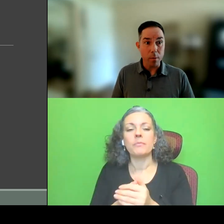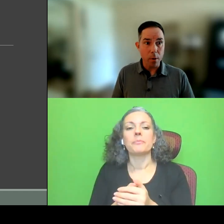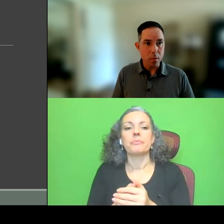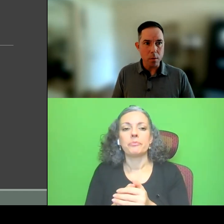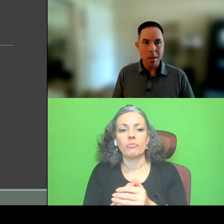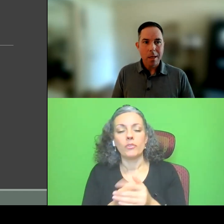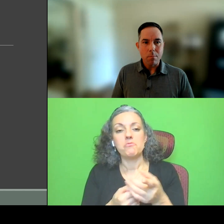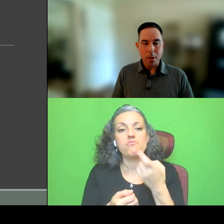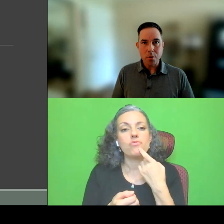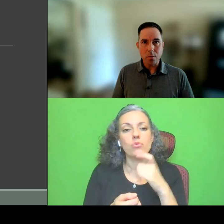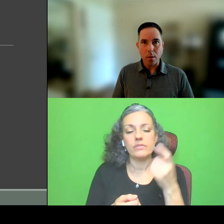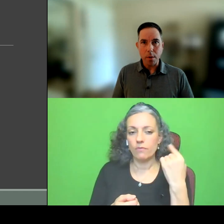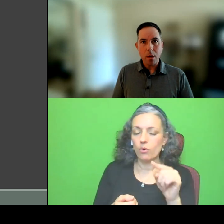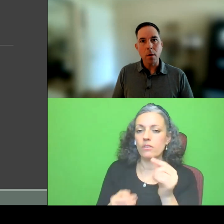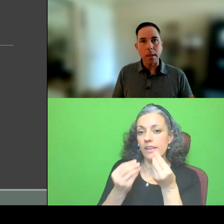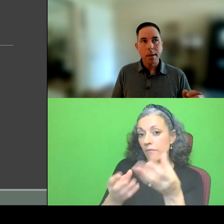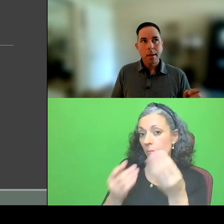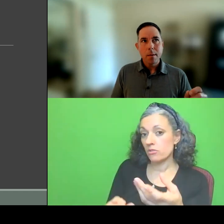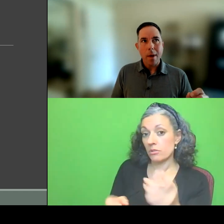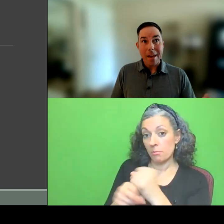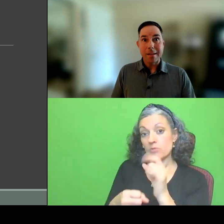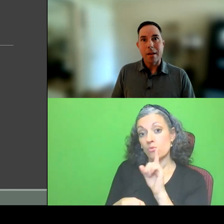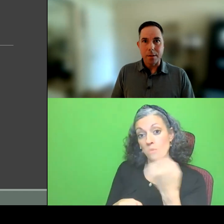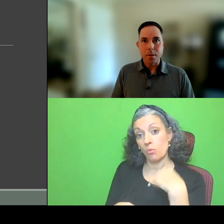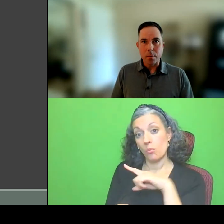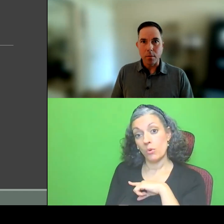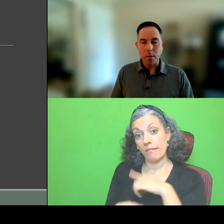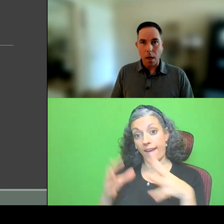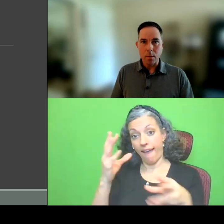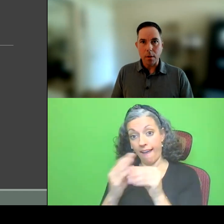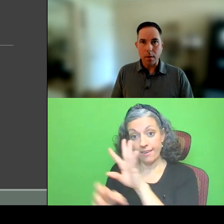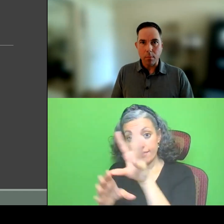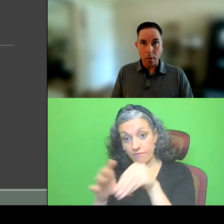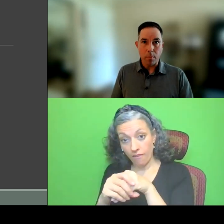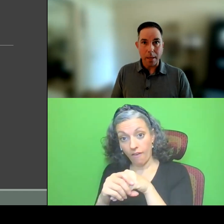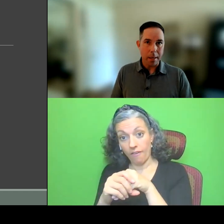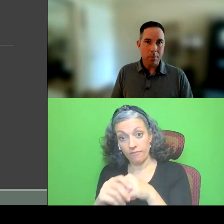for proposal, make sure we are not only adding that into document and boilerplate language,